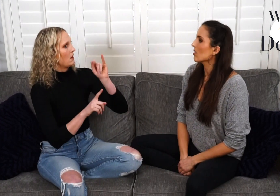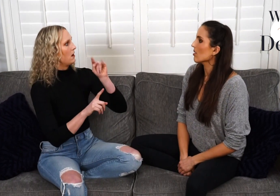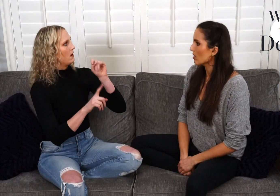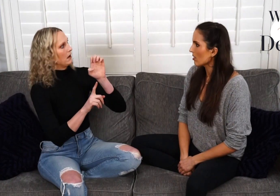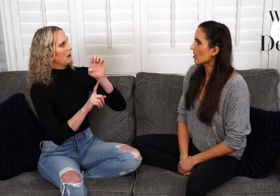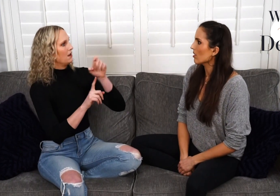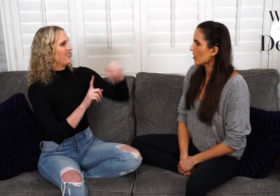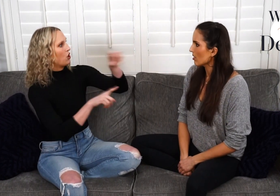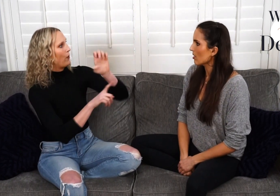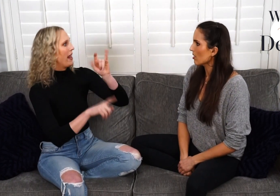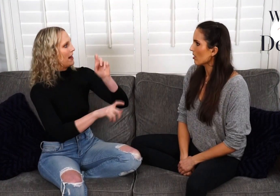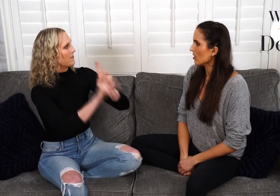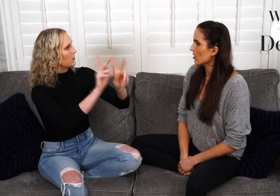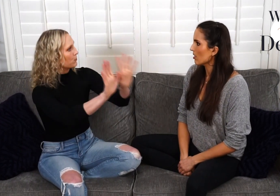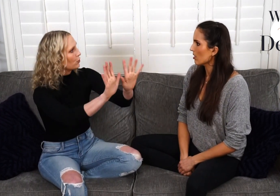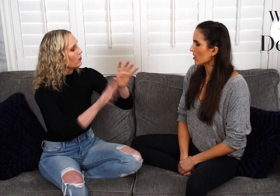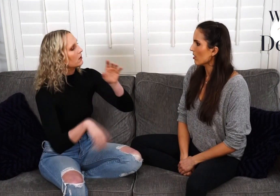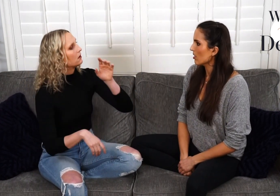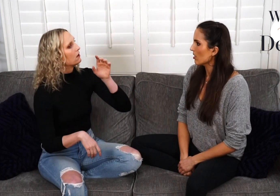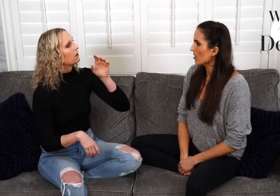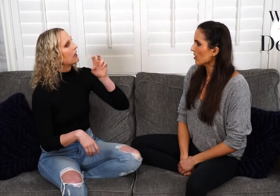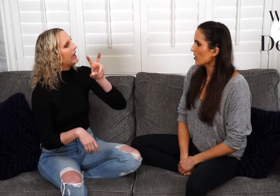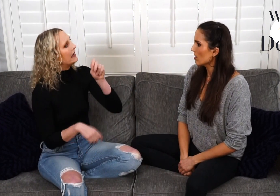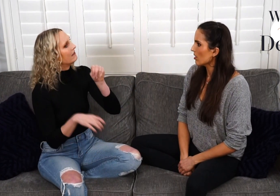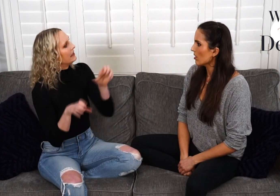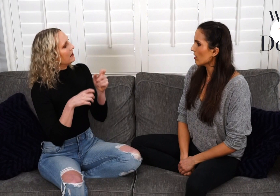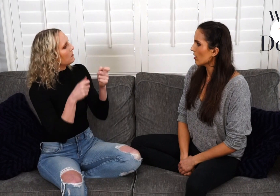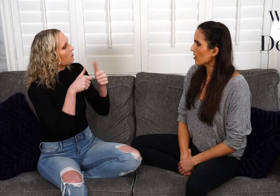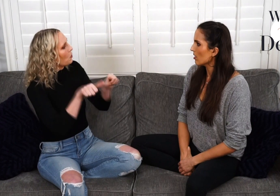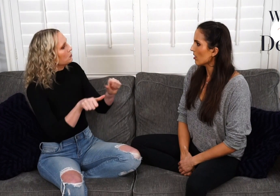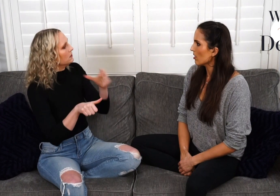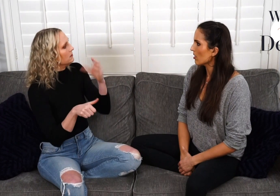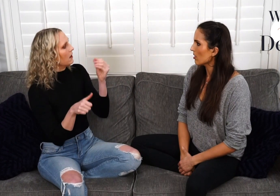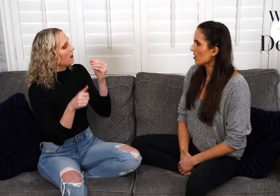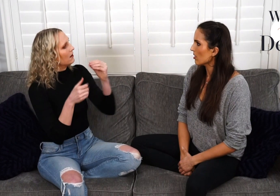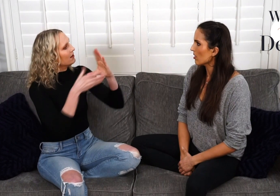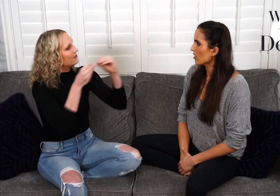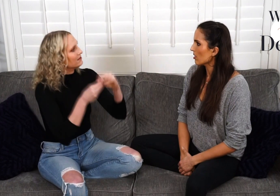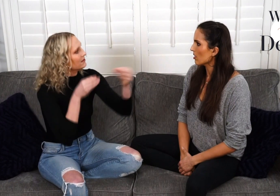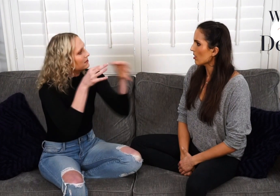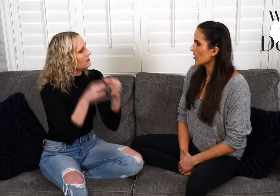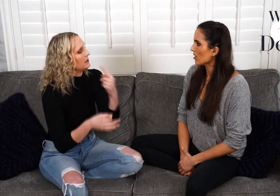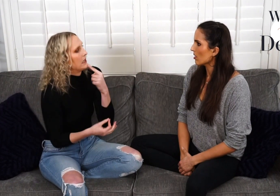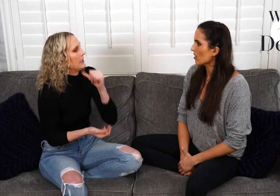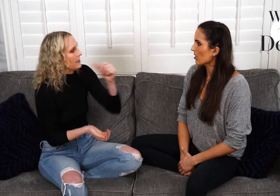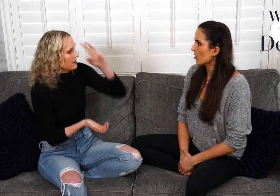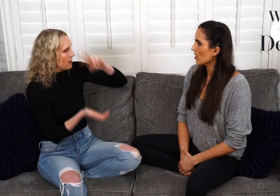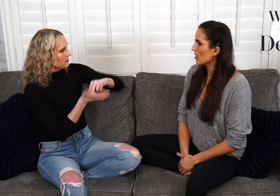“Elite, those Elite people.” They even did a post and had to explain and said that wasn't their